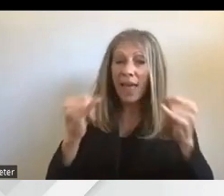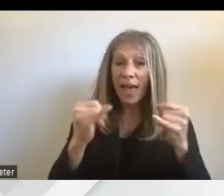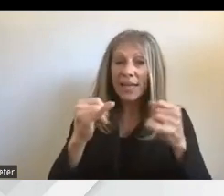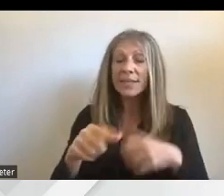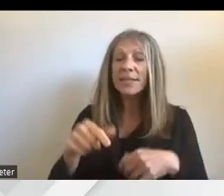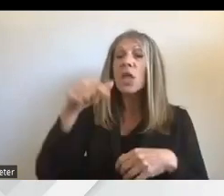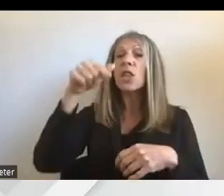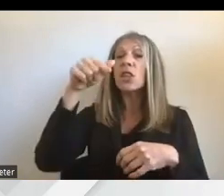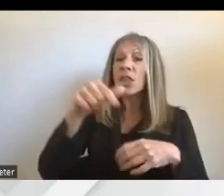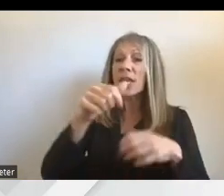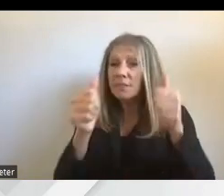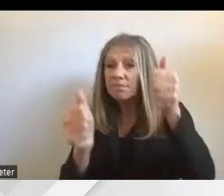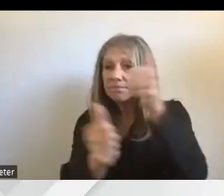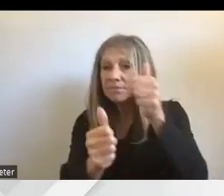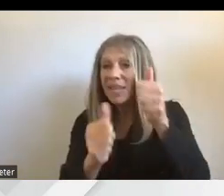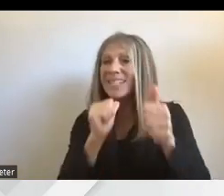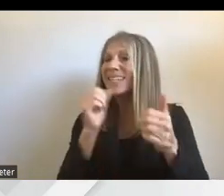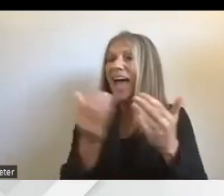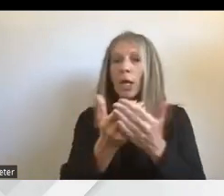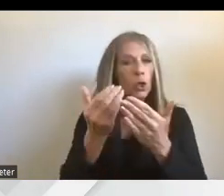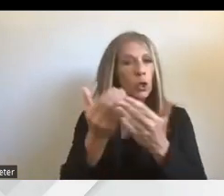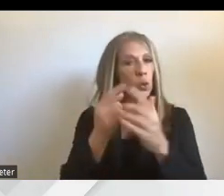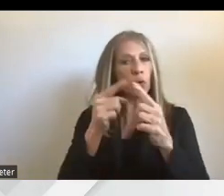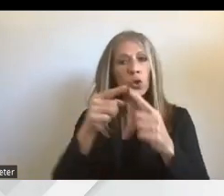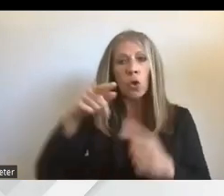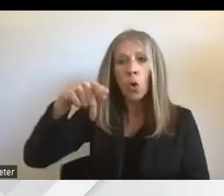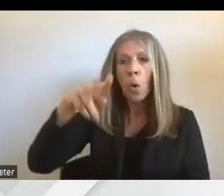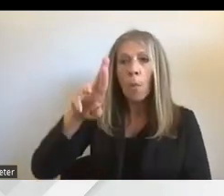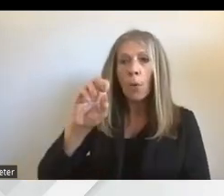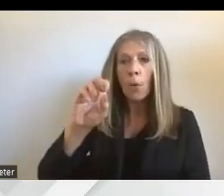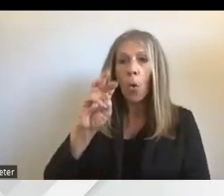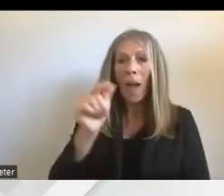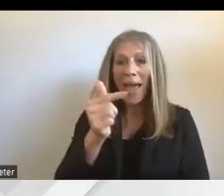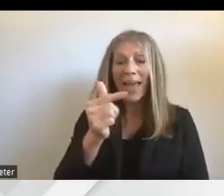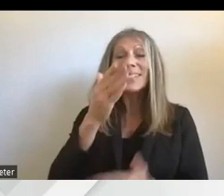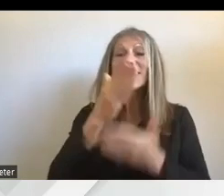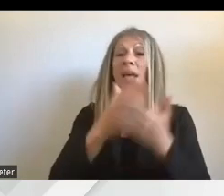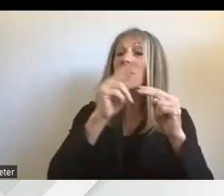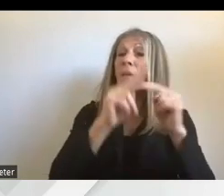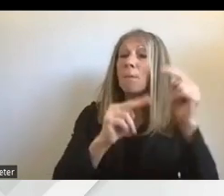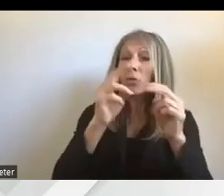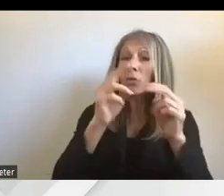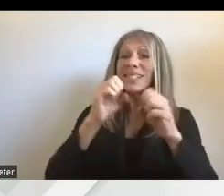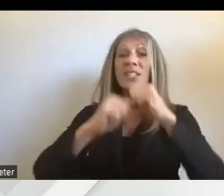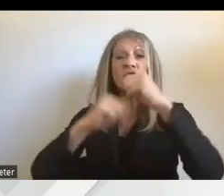This subprovision is not new to PROWAG. So some of the buildings and structures that we'd be